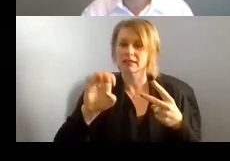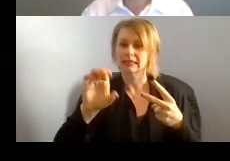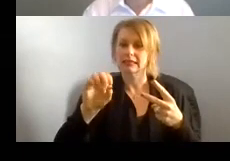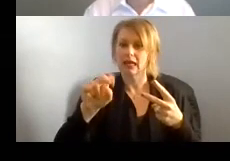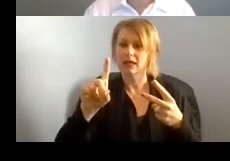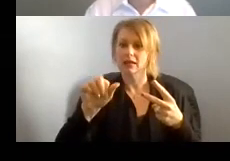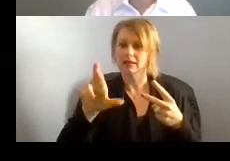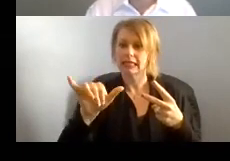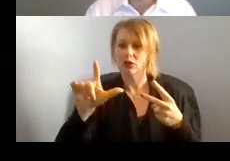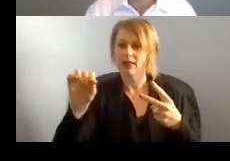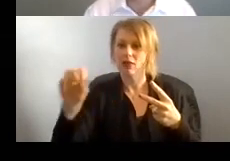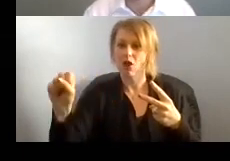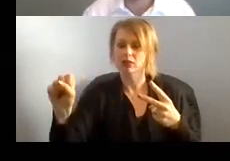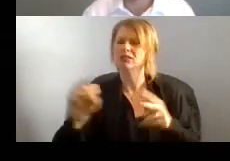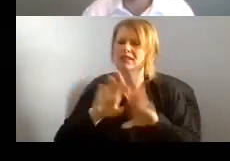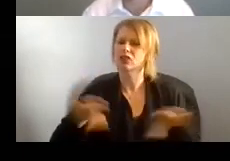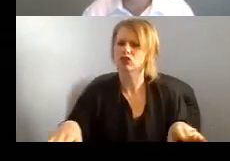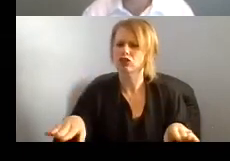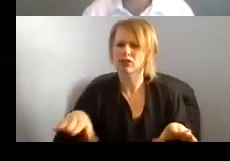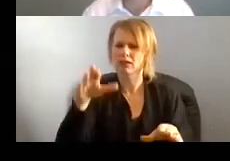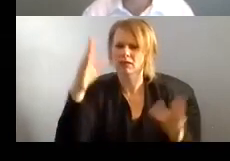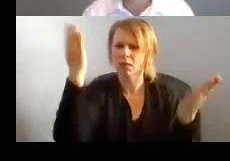which is why they kind of grow into their grief and grieve over time.